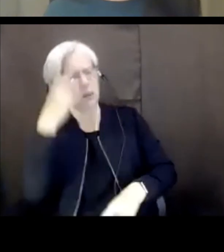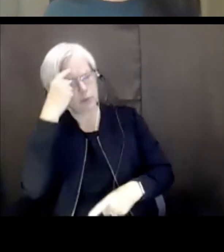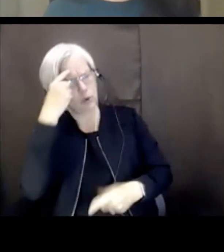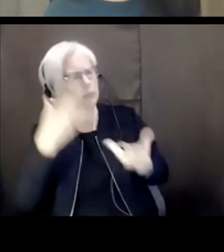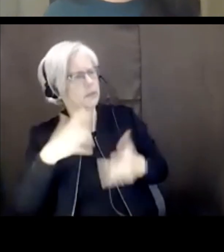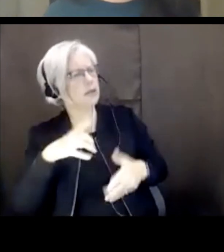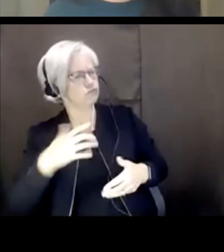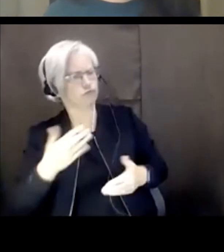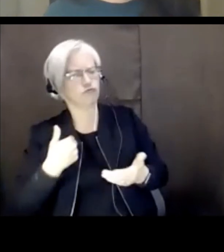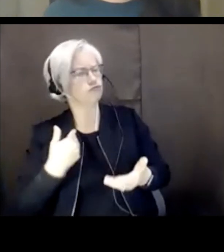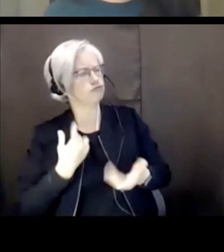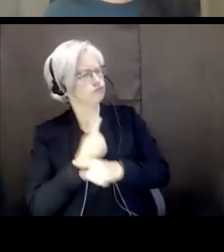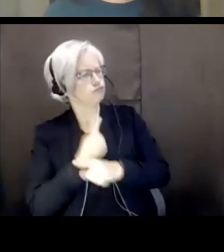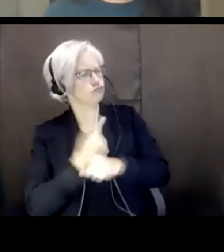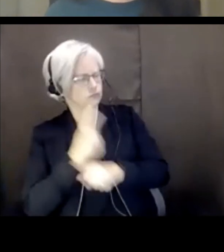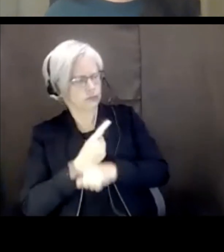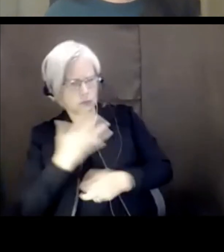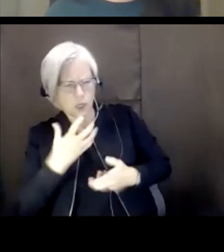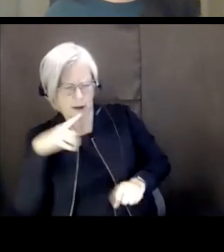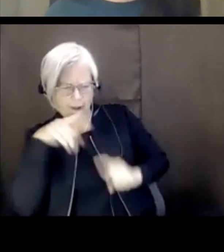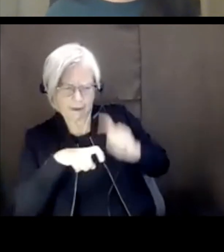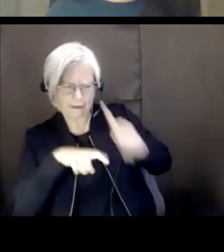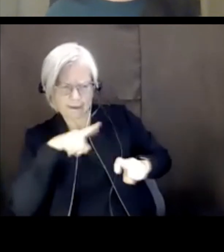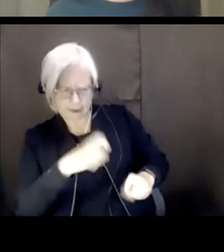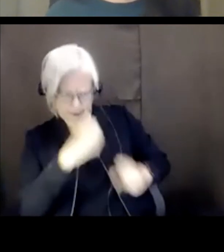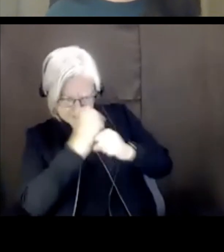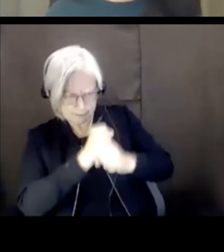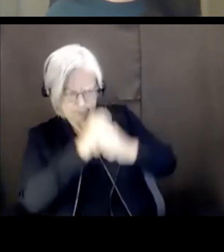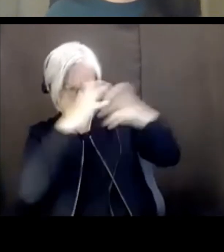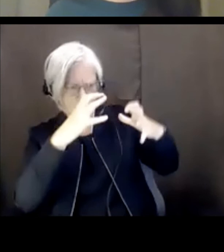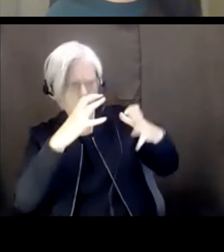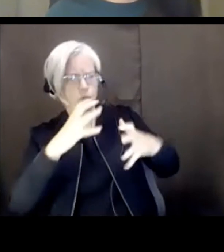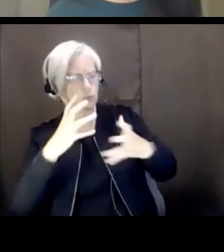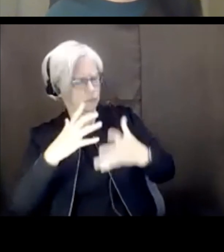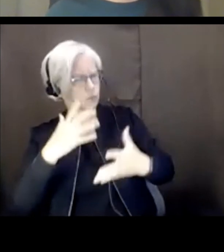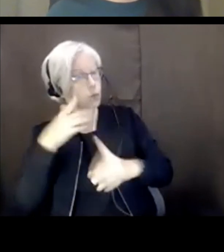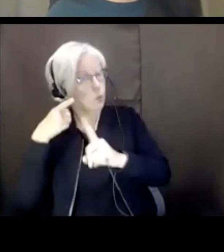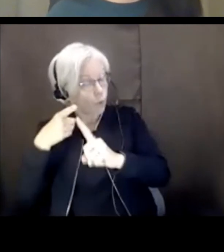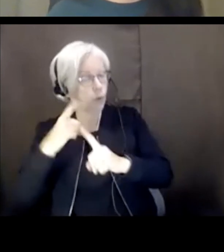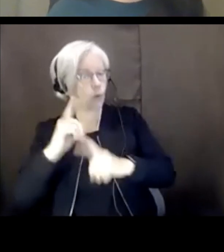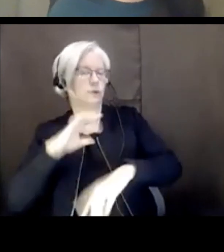ABOUT YOUR DISABILITY TO REALLY PUT THE APPROPRIATE ACCOMMODATION IN PLACE. DIANNE: